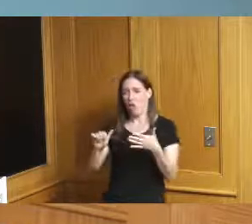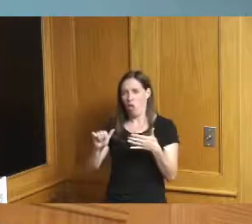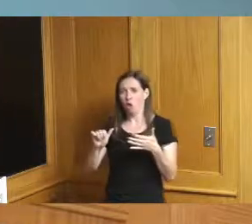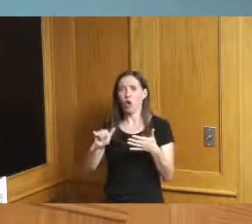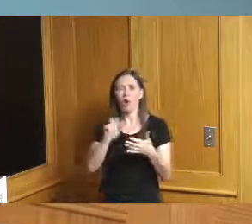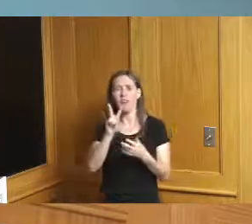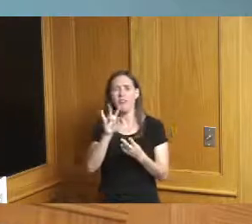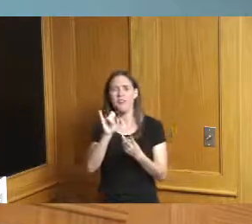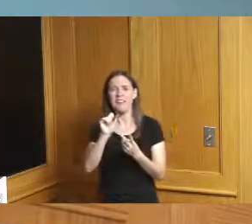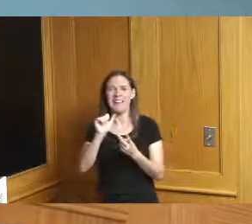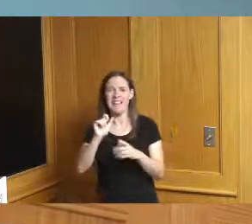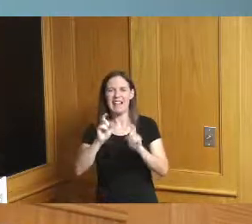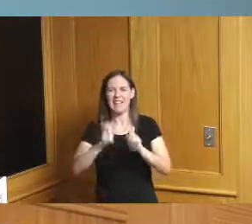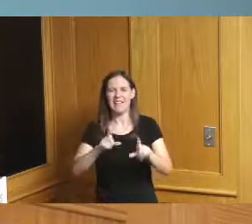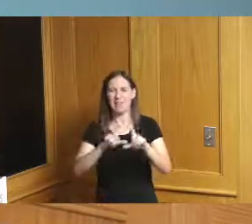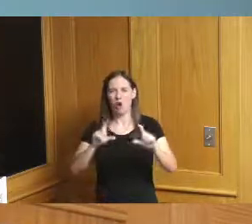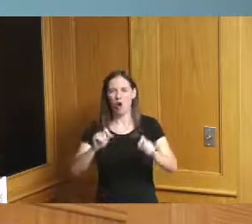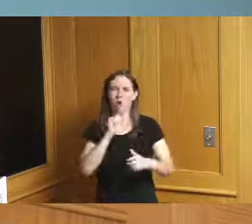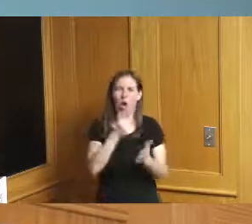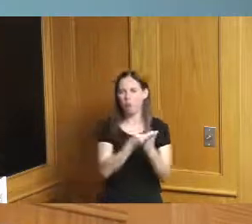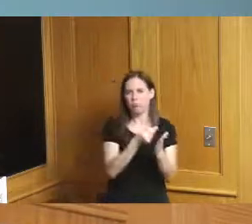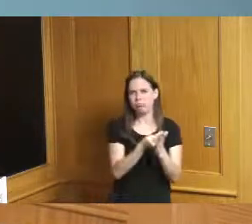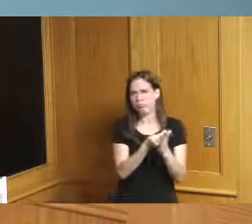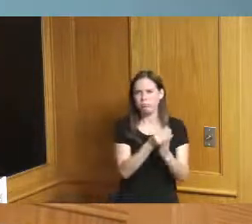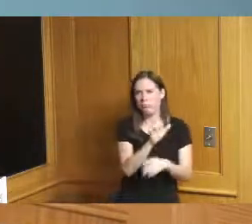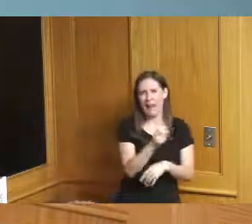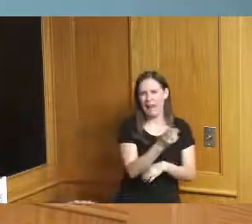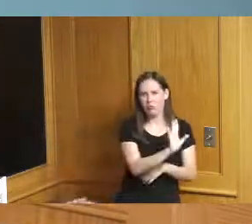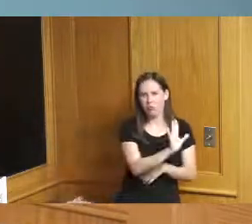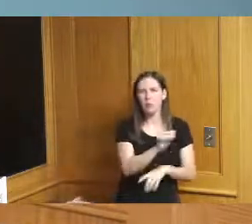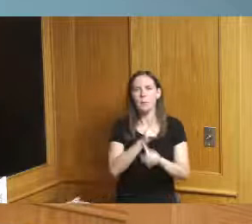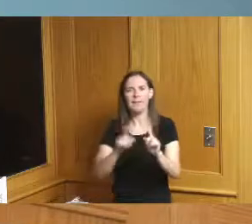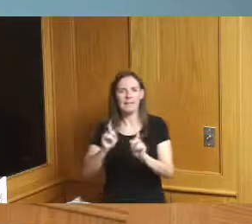cards that they could use you know if you want to shop at Kroger's or if you want to shop at